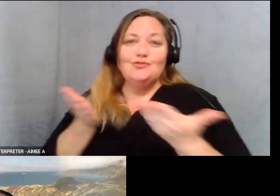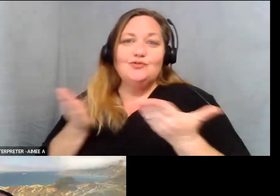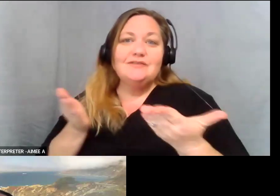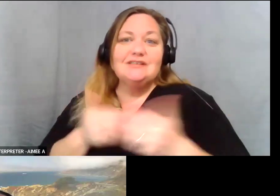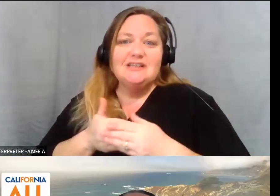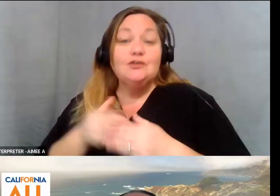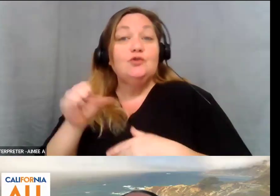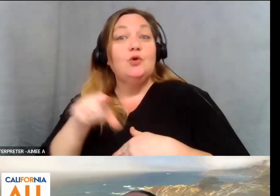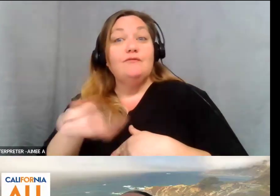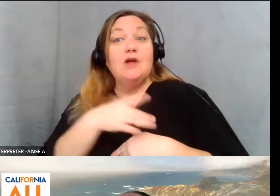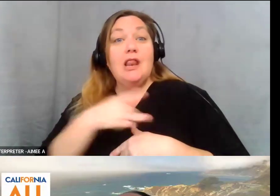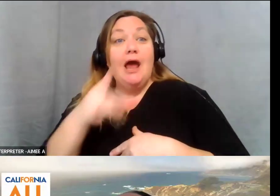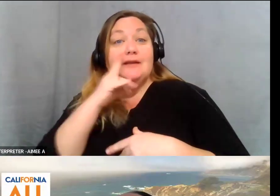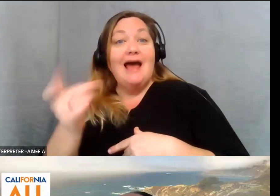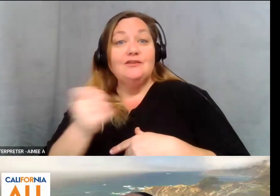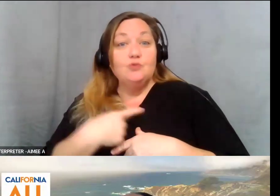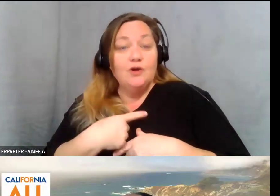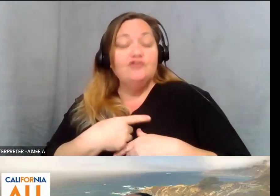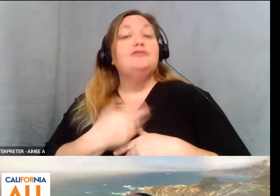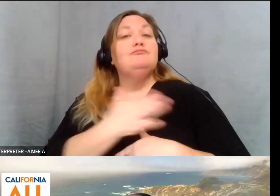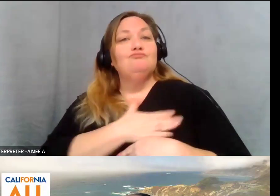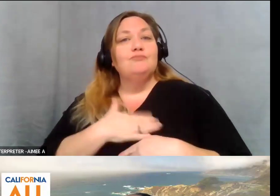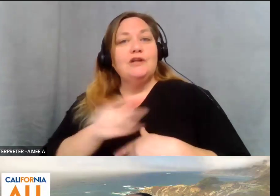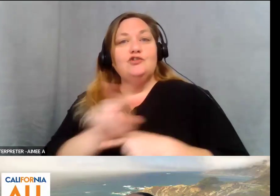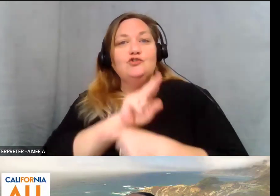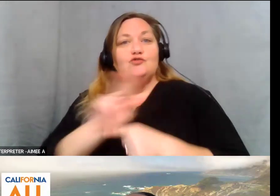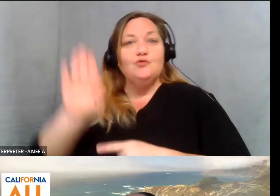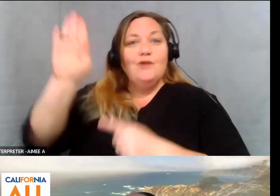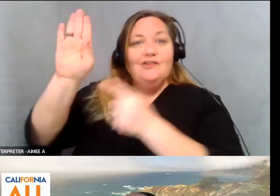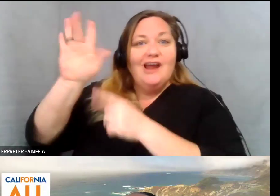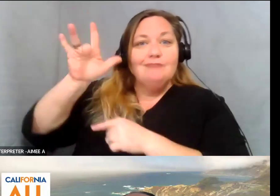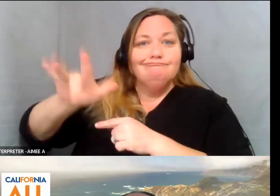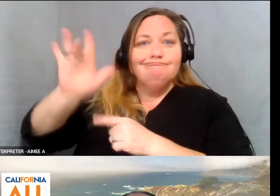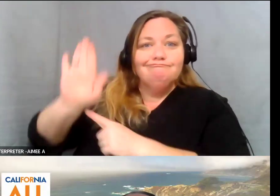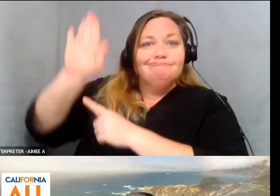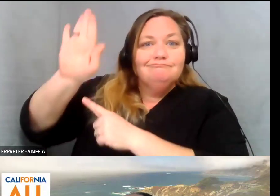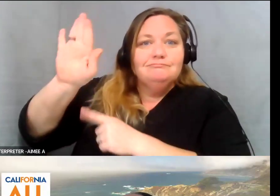So if you would like to ask a question, please use the raise your hand feature. It's at the